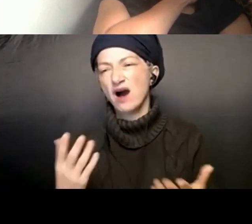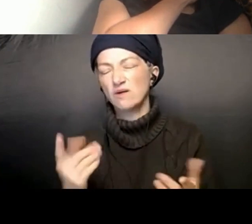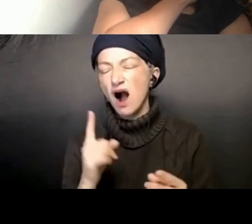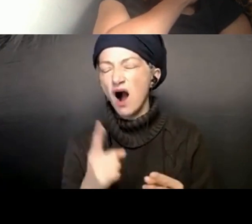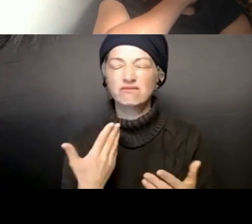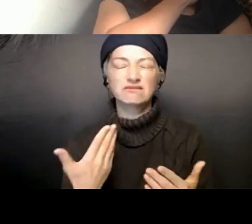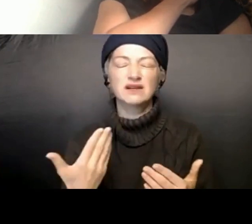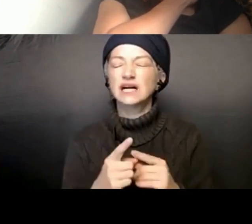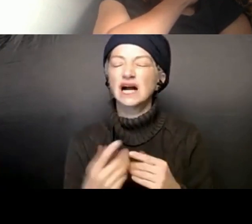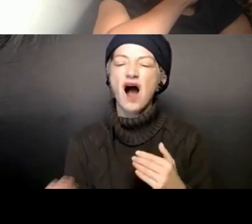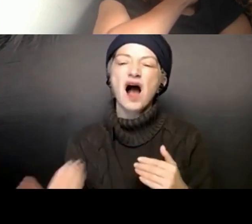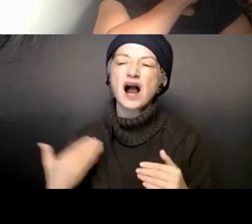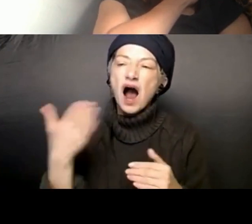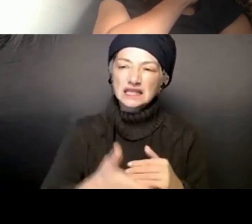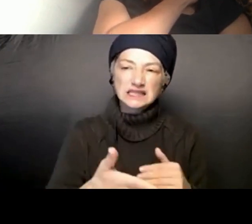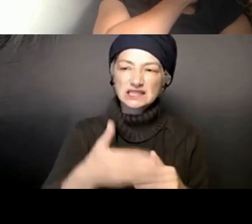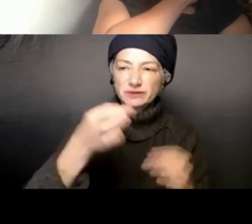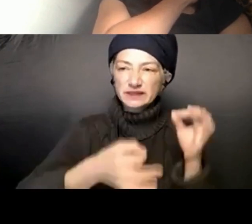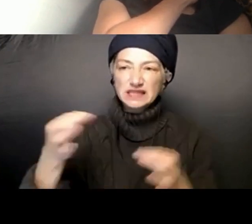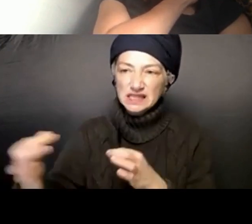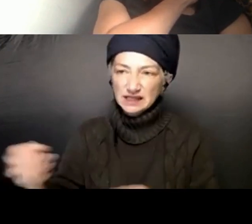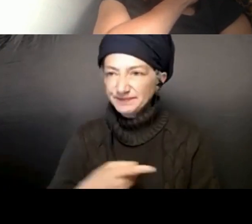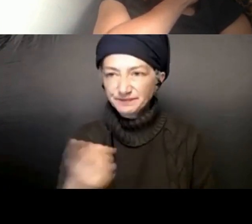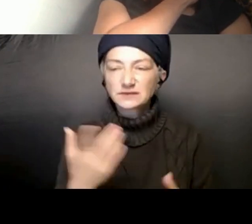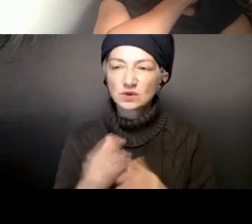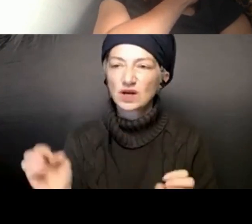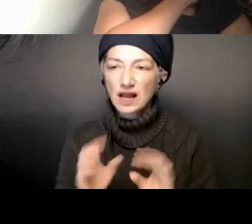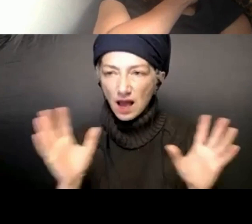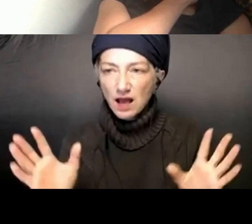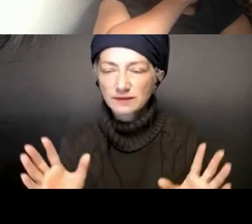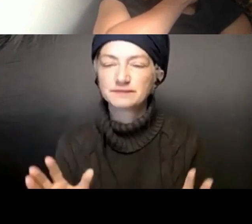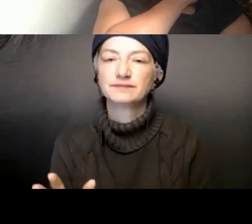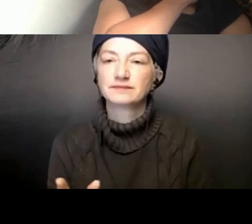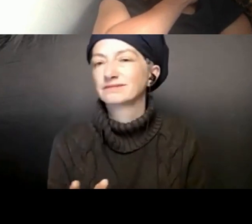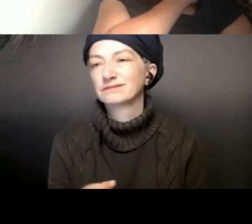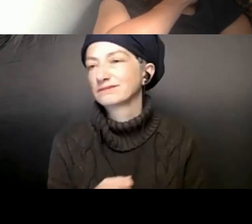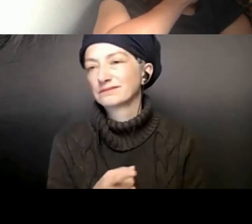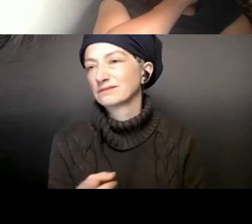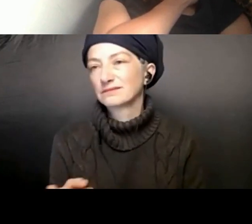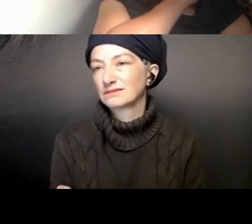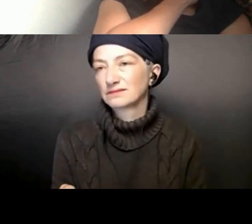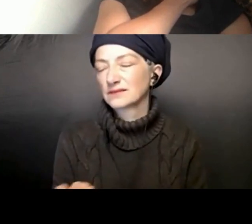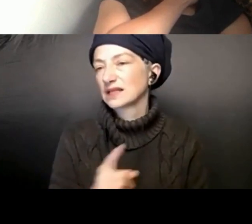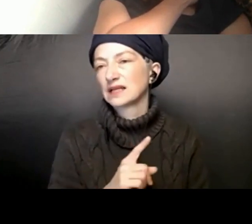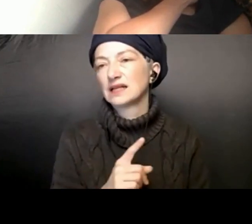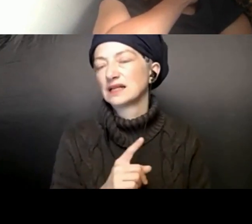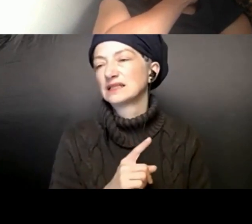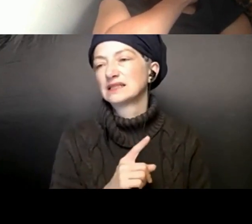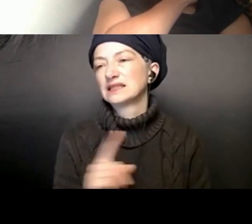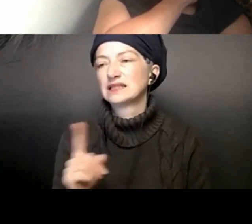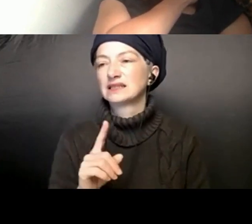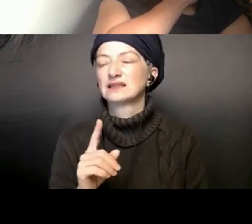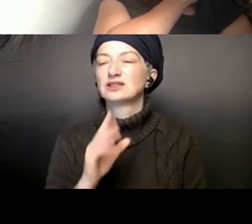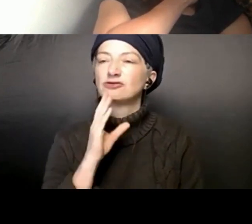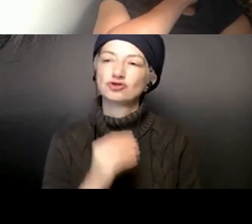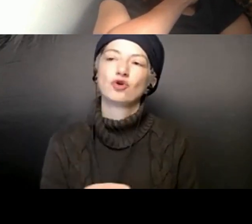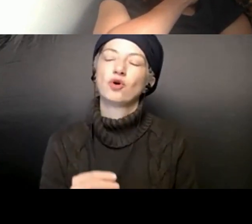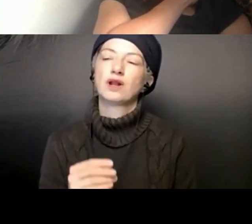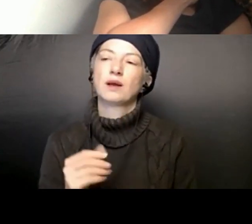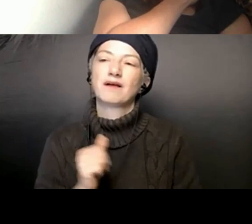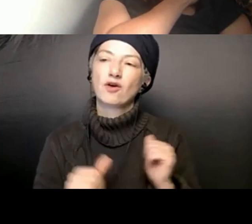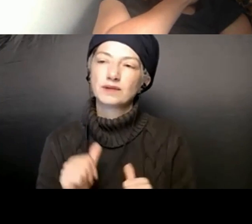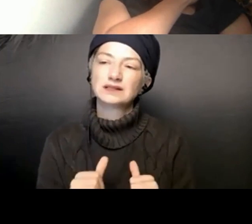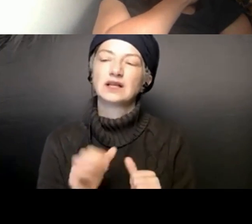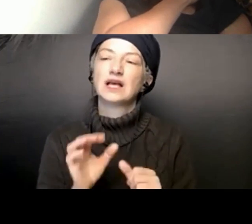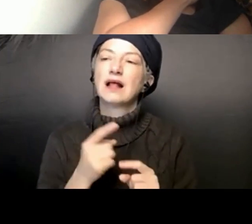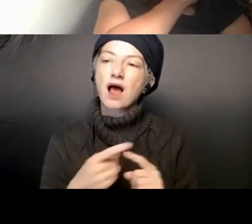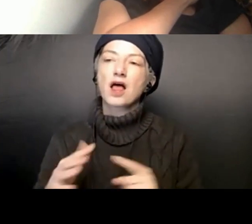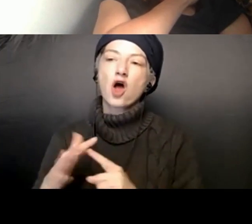that some of them would not have necessarily tried to create these beautiful performances in other contexts.